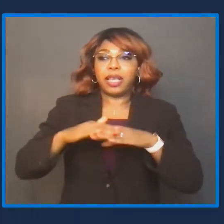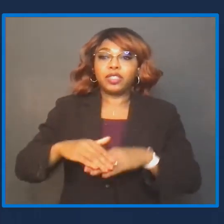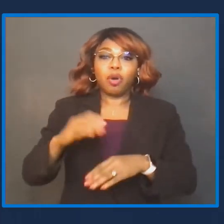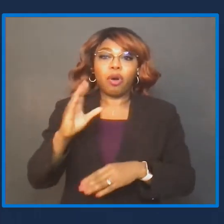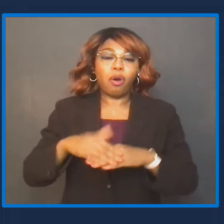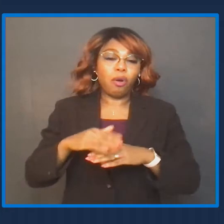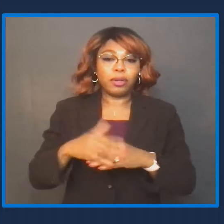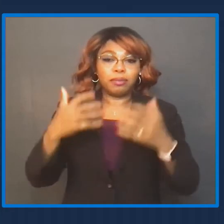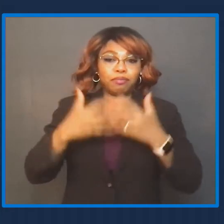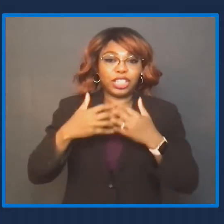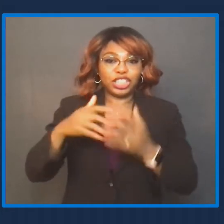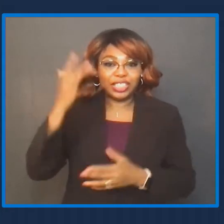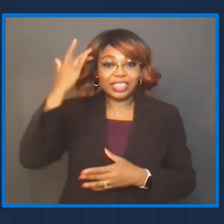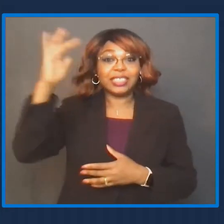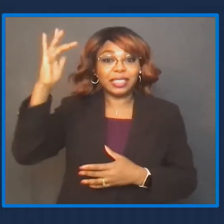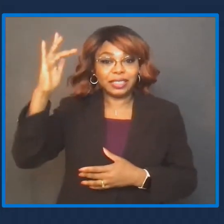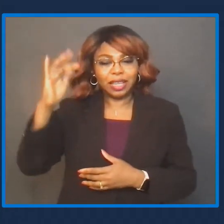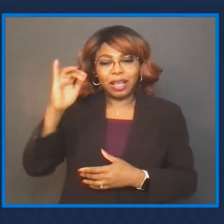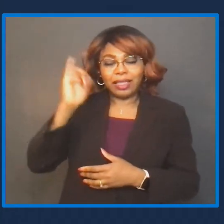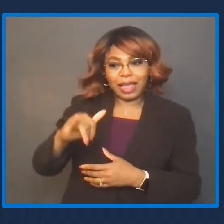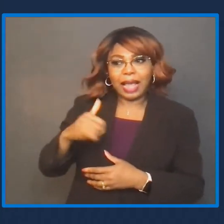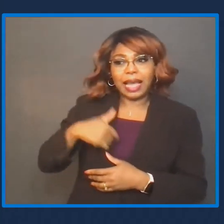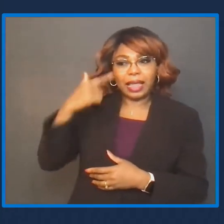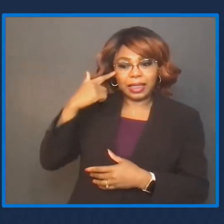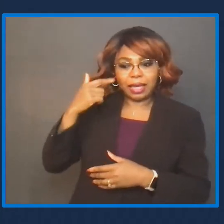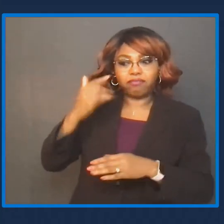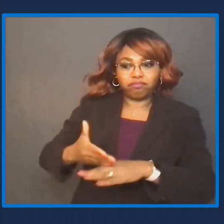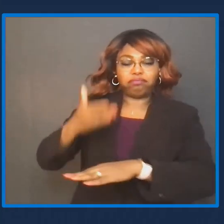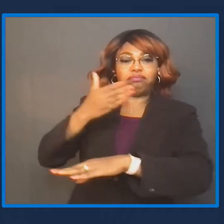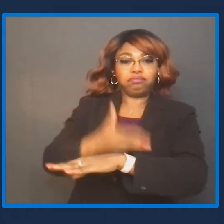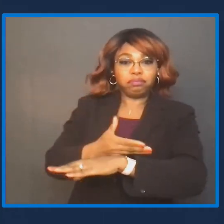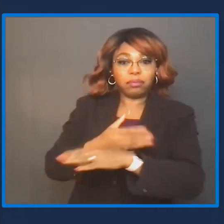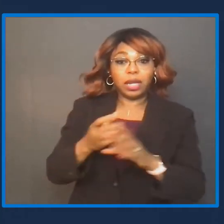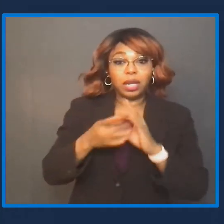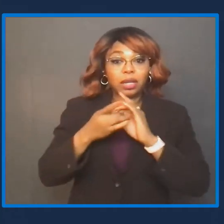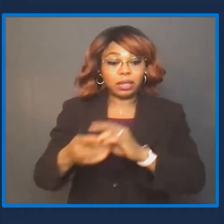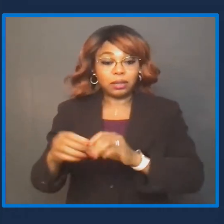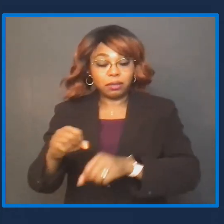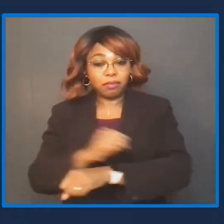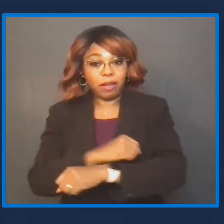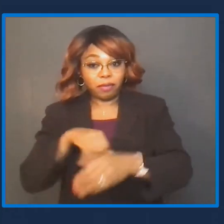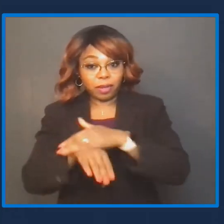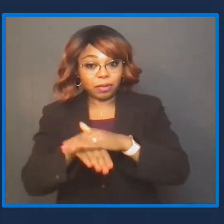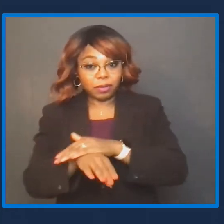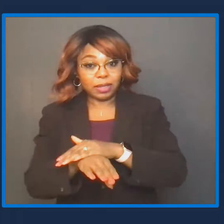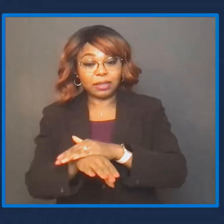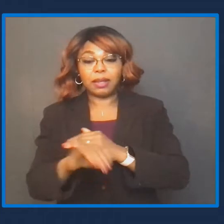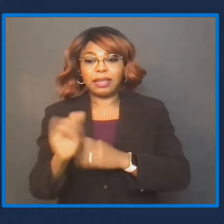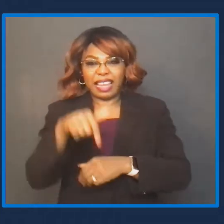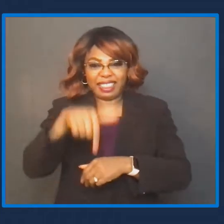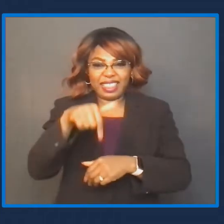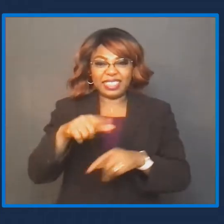So that's something that I think could improve. And in terms of platform accessibility, platforms like this will continue to improve I'm sure,